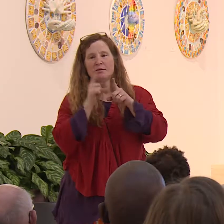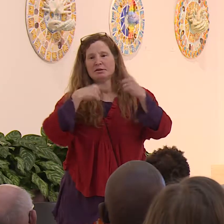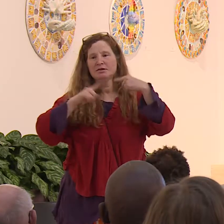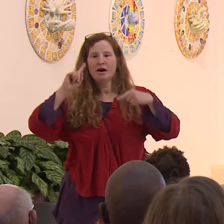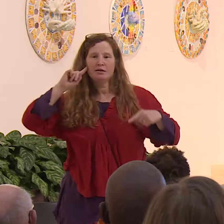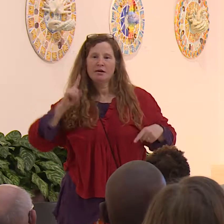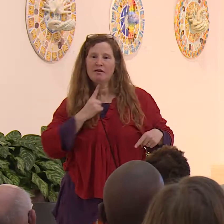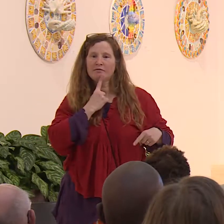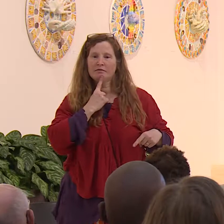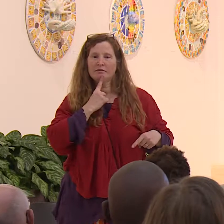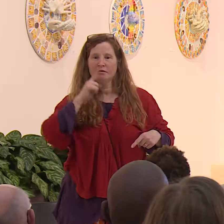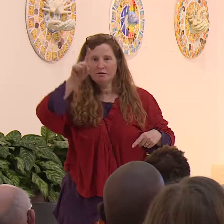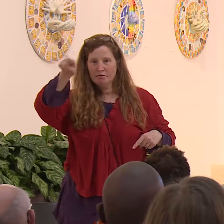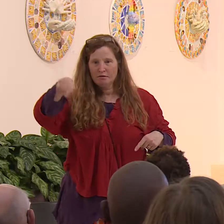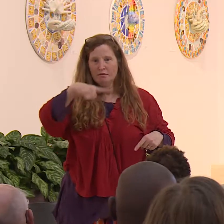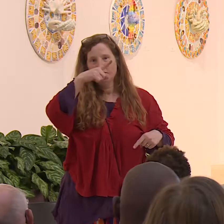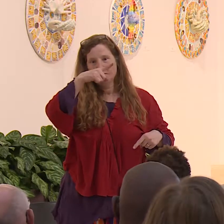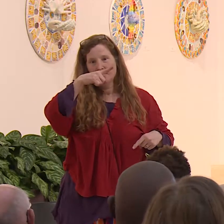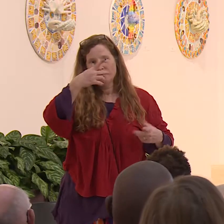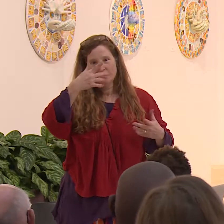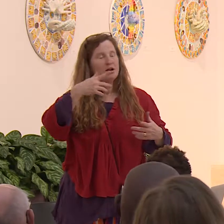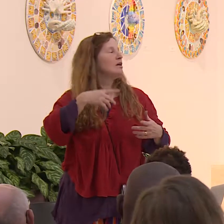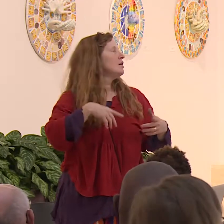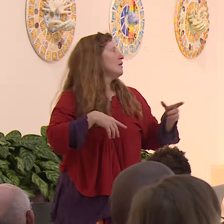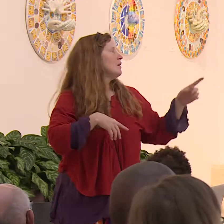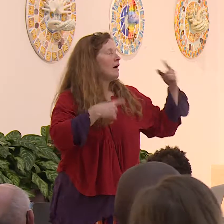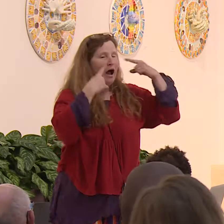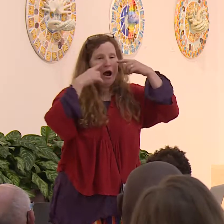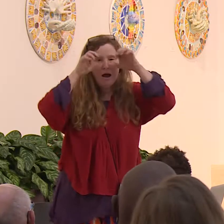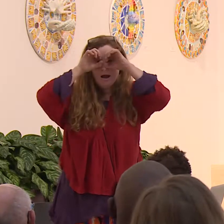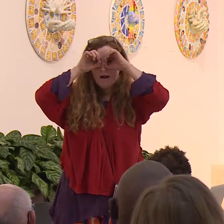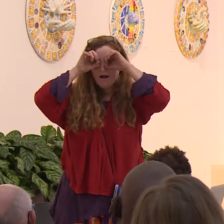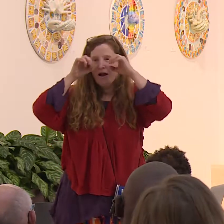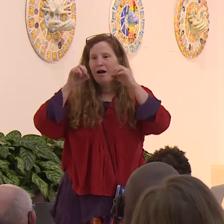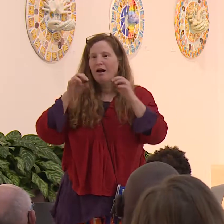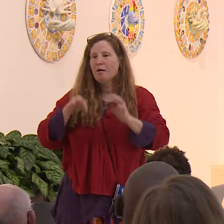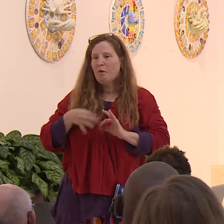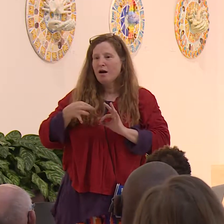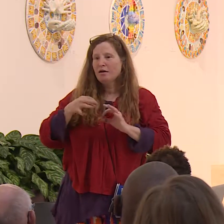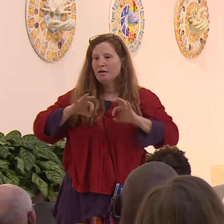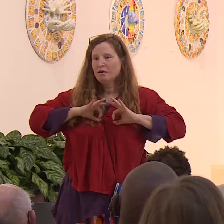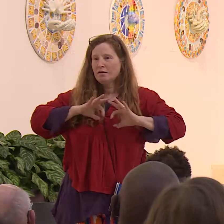So we can see that there is the lock that connects the mouth and the ear, and it also reflects the way